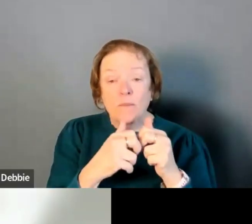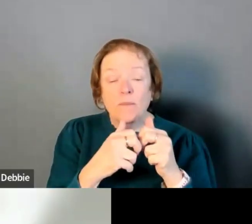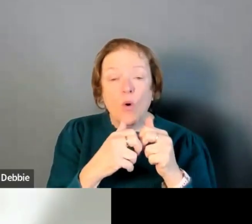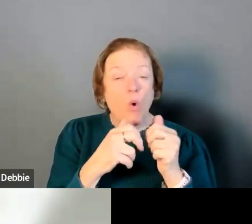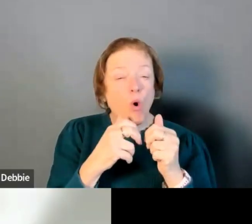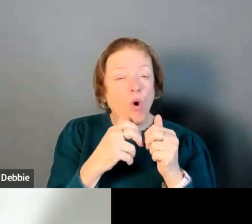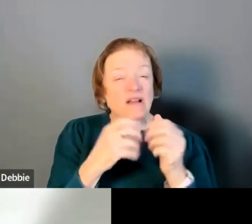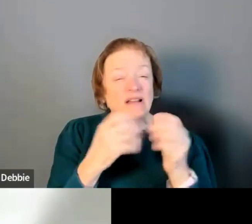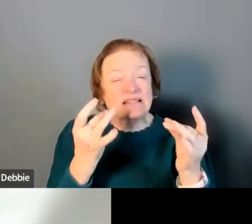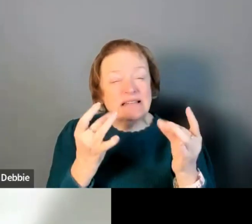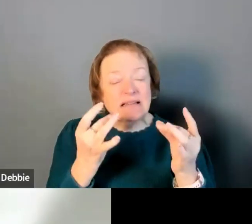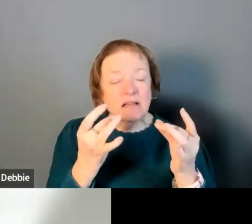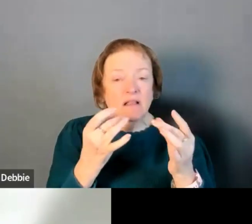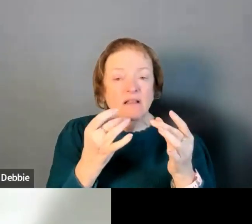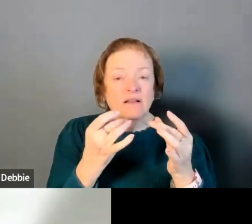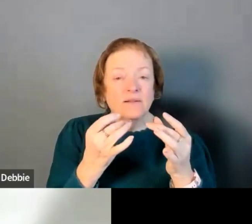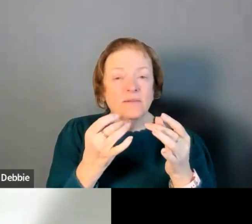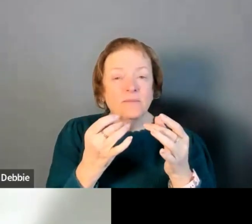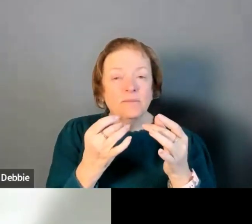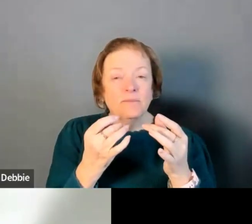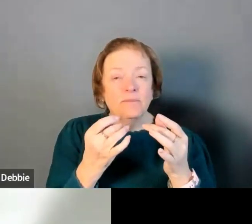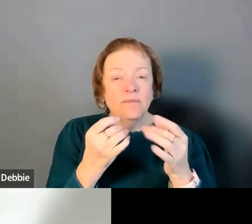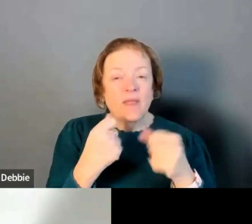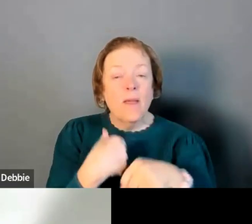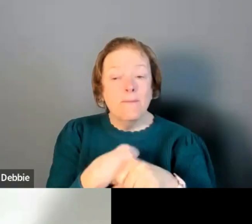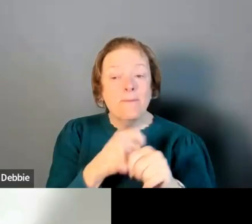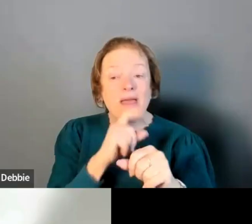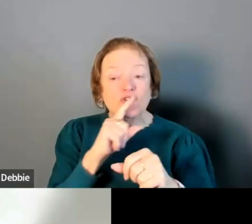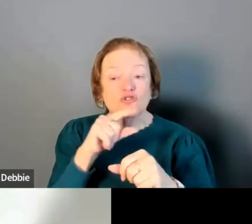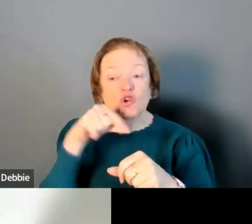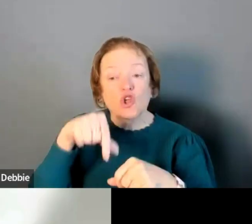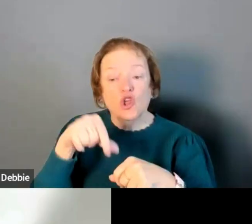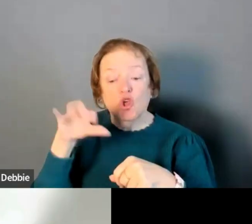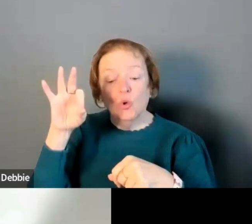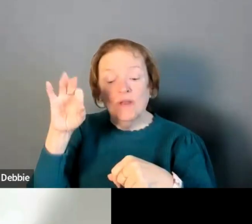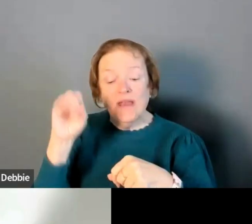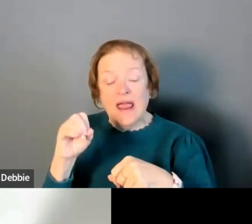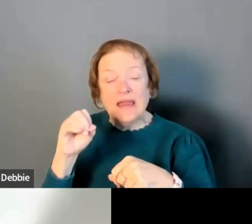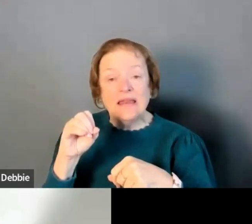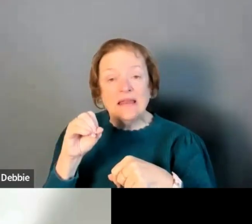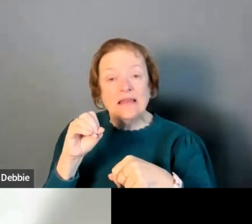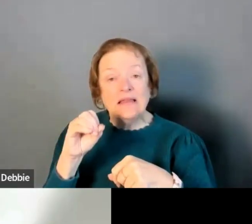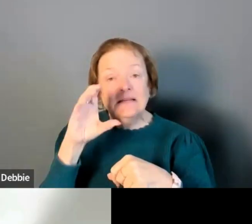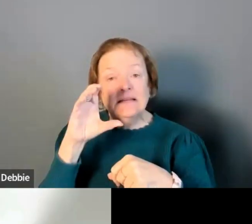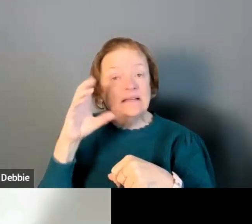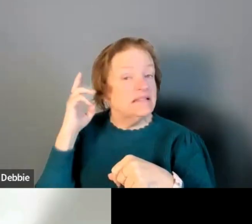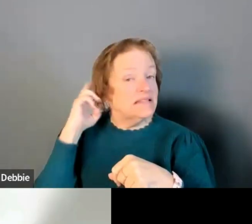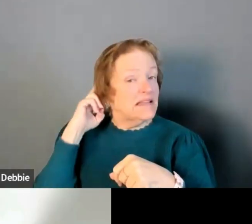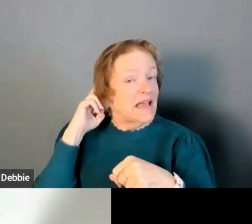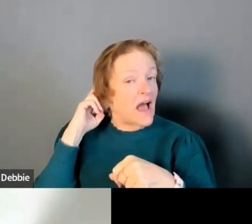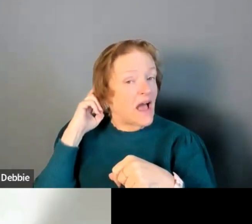Q90 or, Yeah, Q90 CI, have a little slit on the bottom.